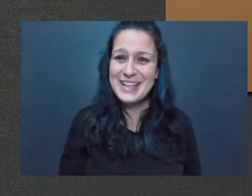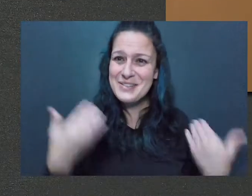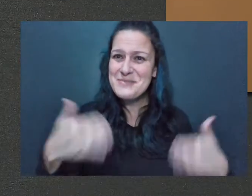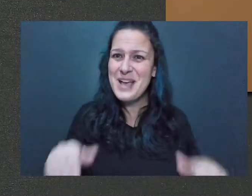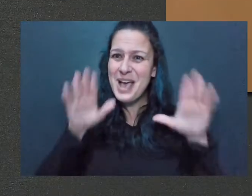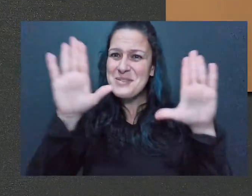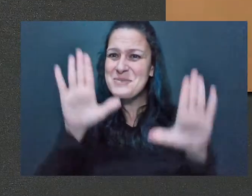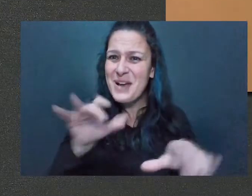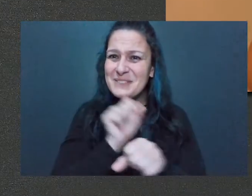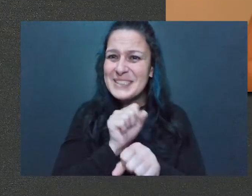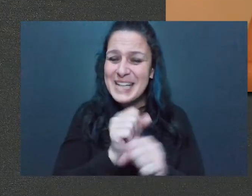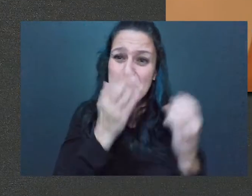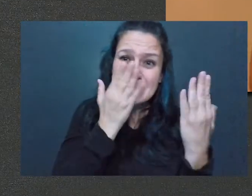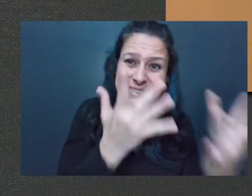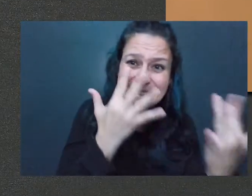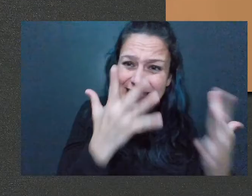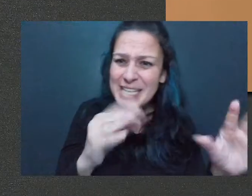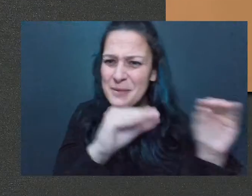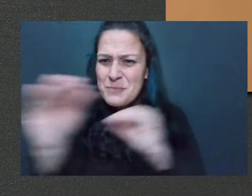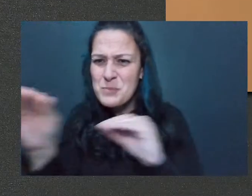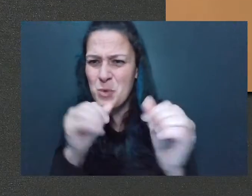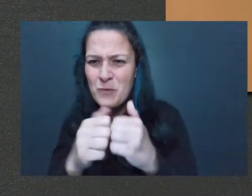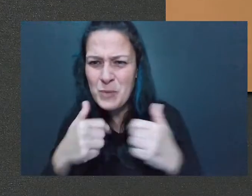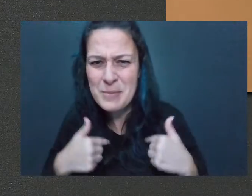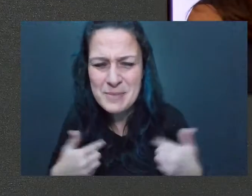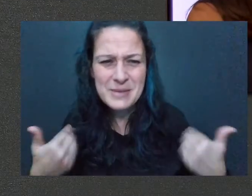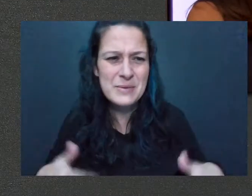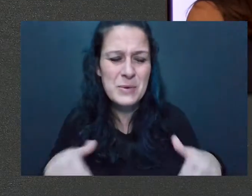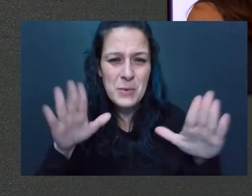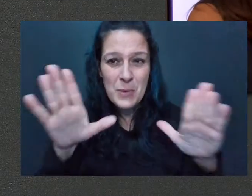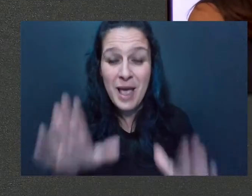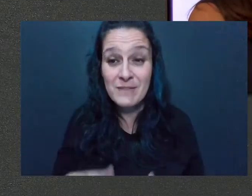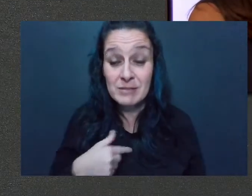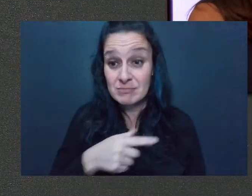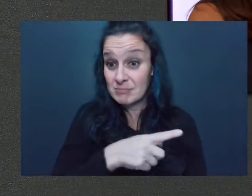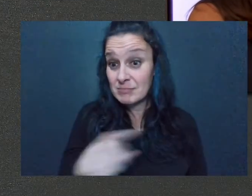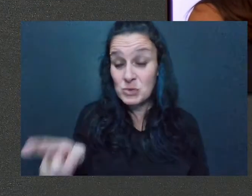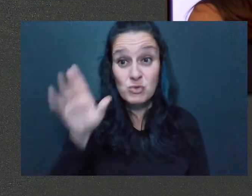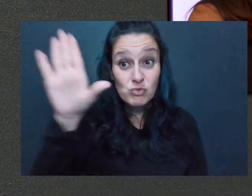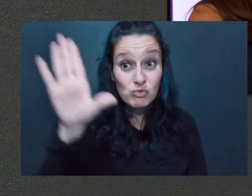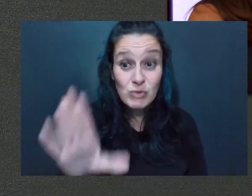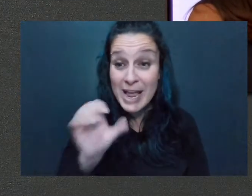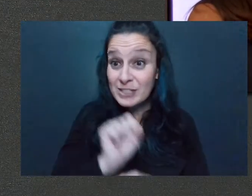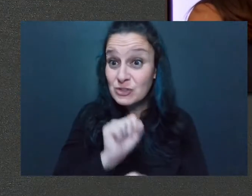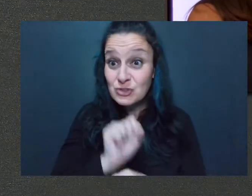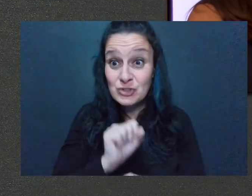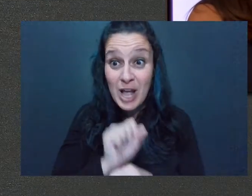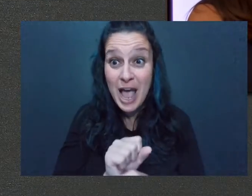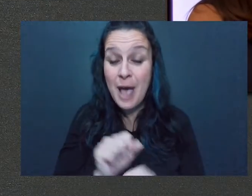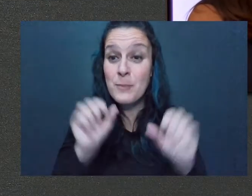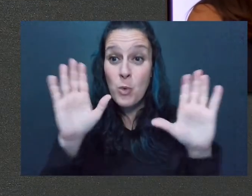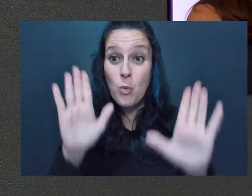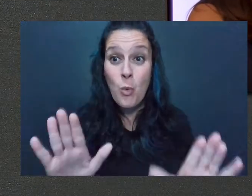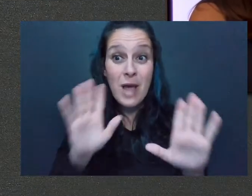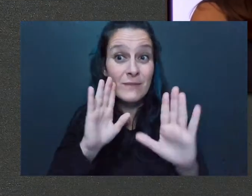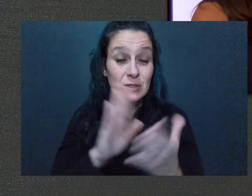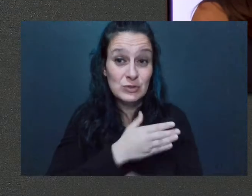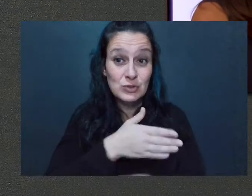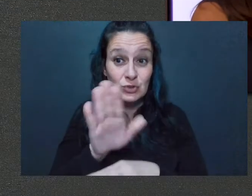Nice job singing and moving with me. And you did such a great job with the song.